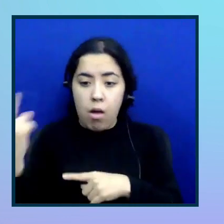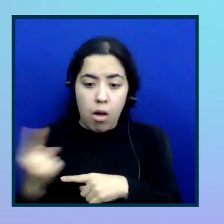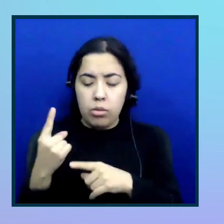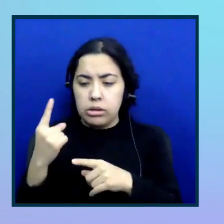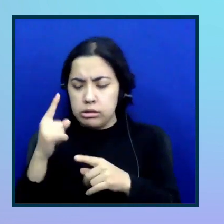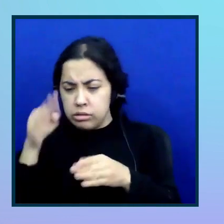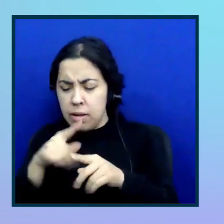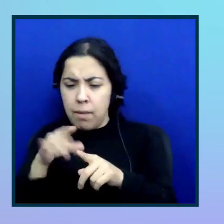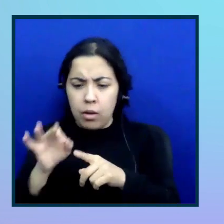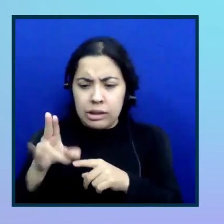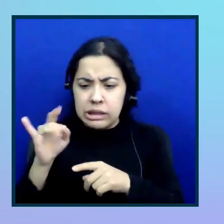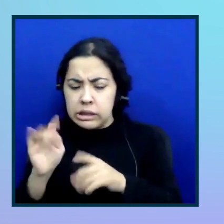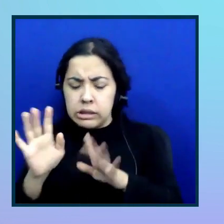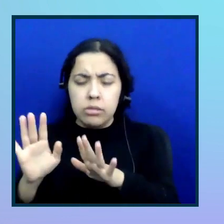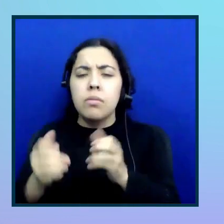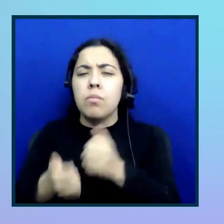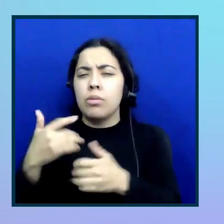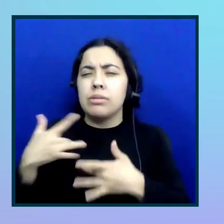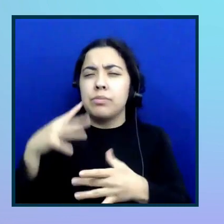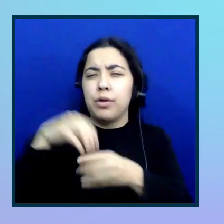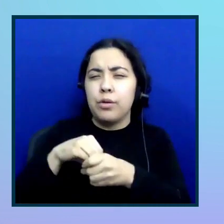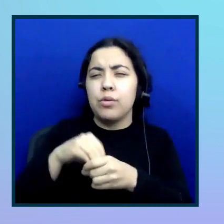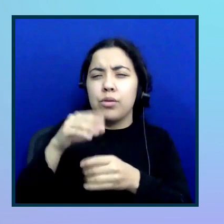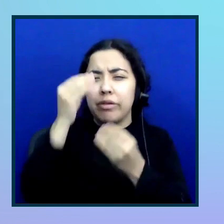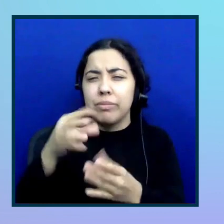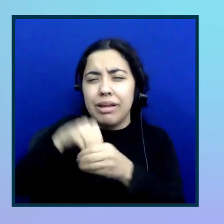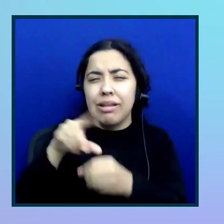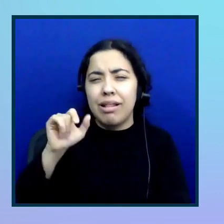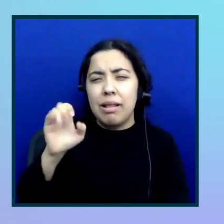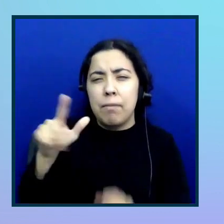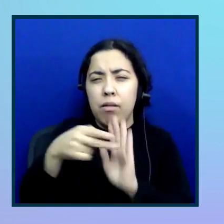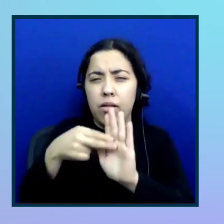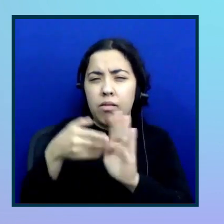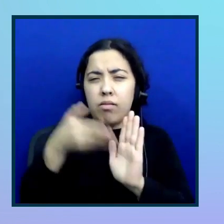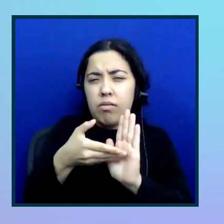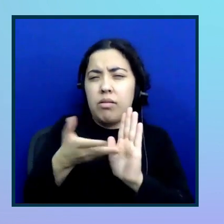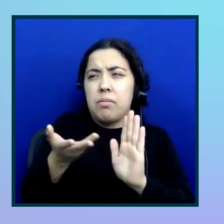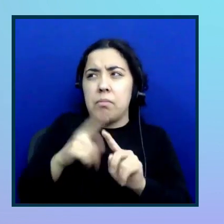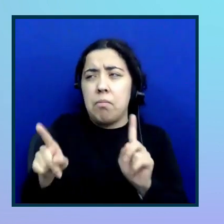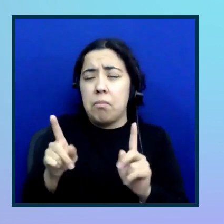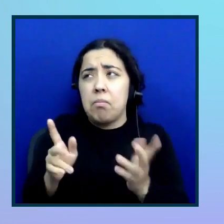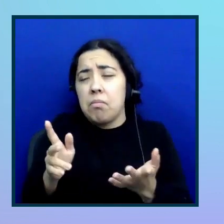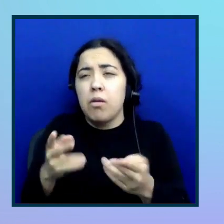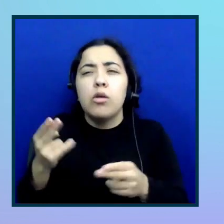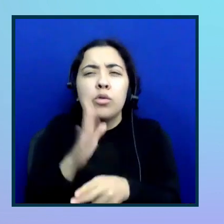you could include all the information that you need within the label prop itself. But yeah, use best your judgment,